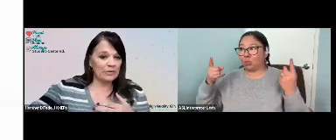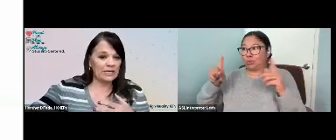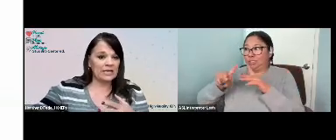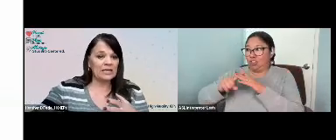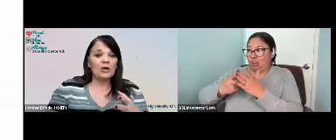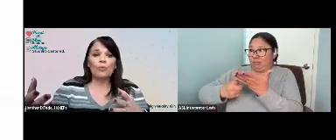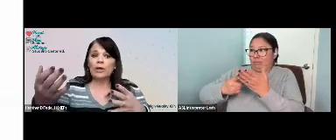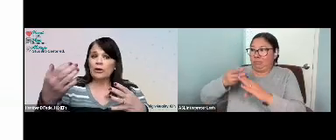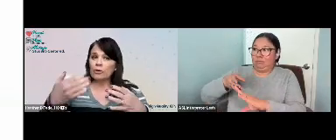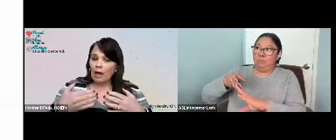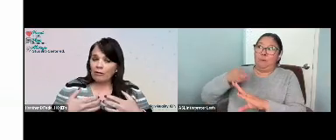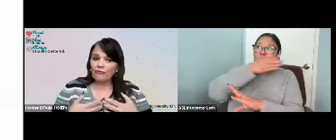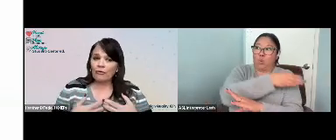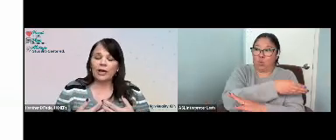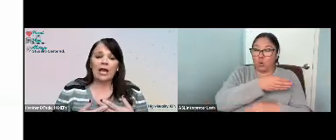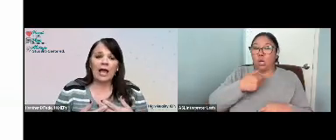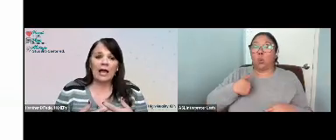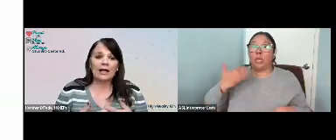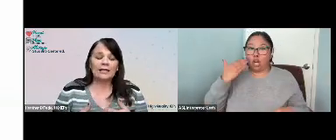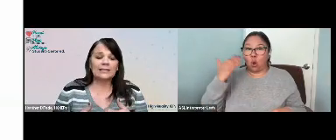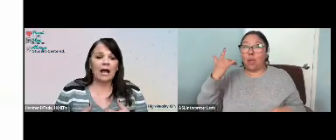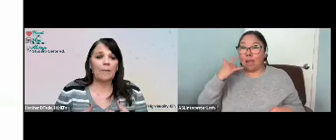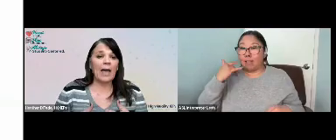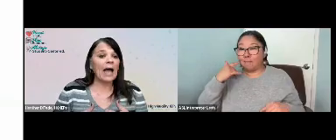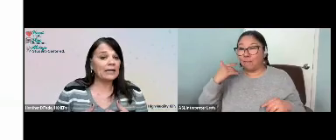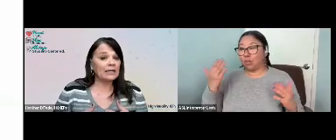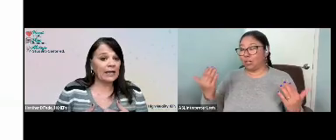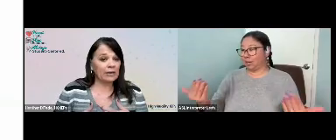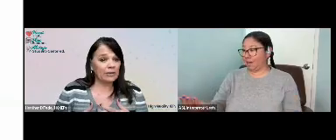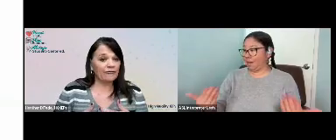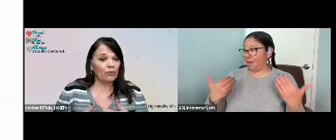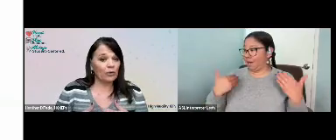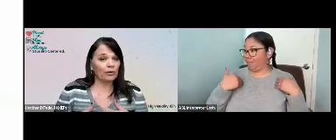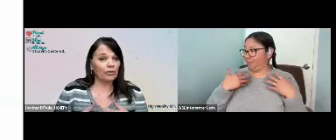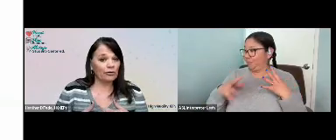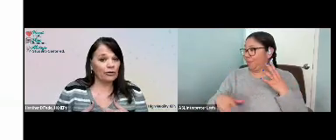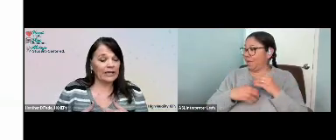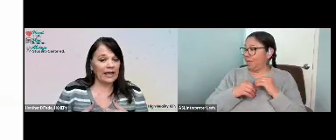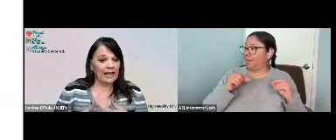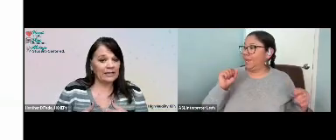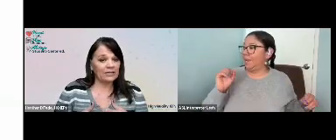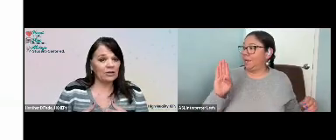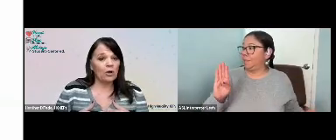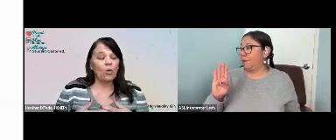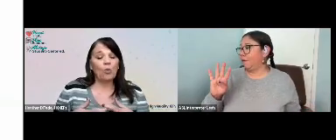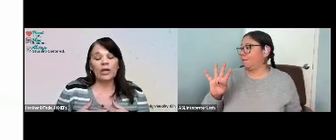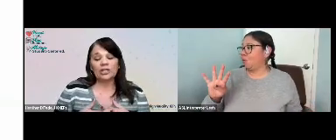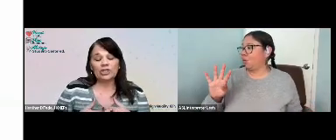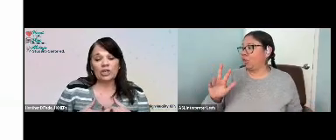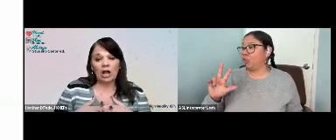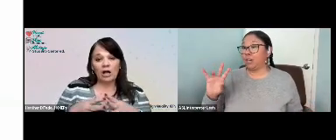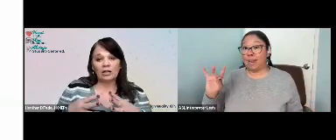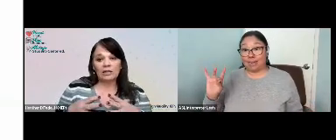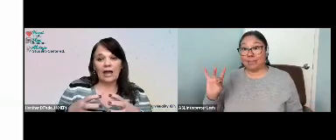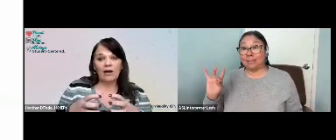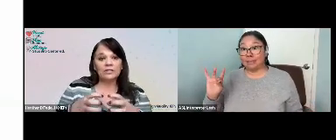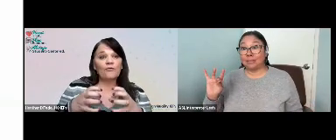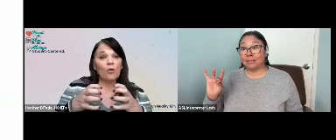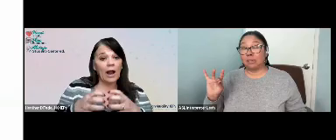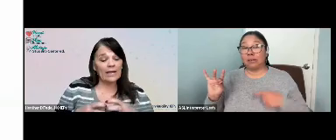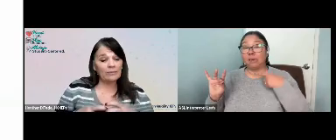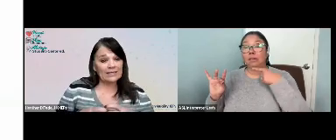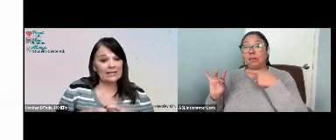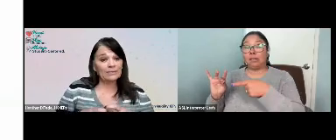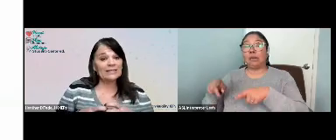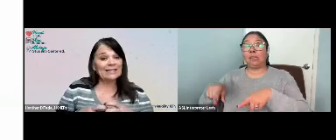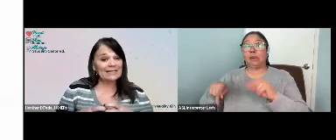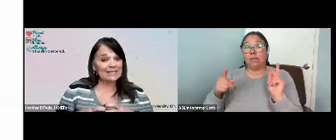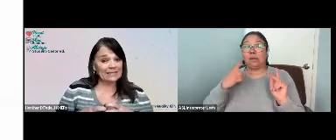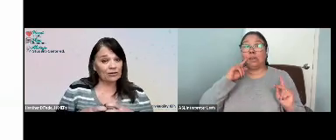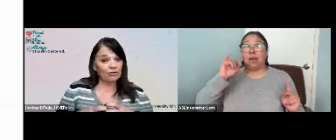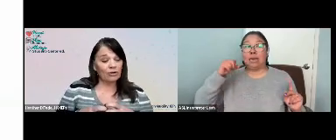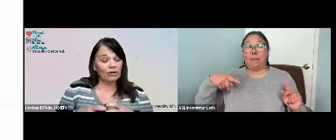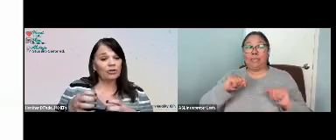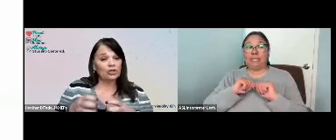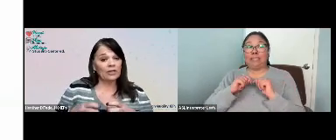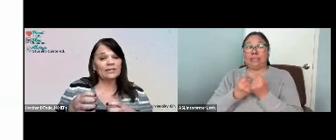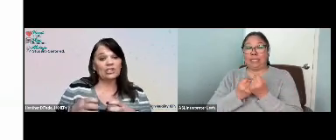ITP. We know California has um added AB438 which allows for IEP teams to consider the